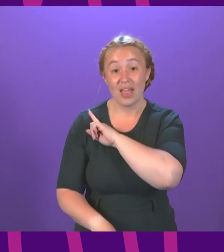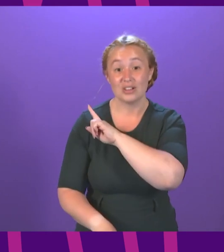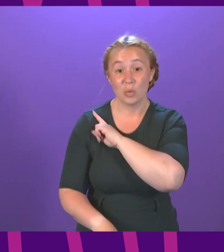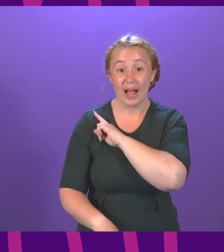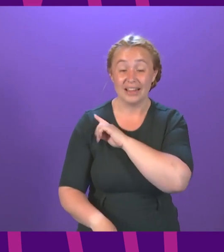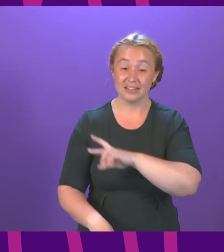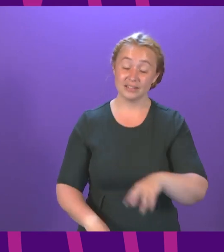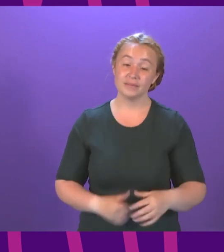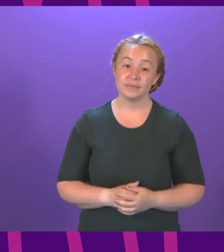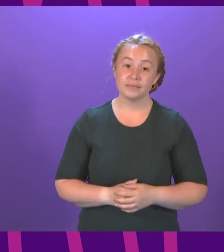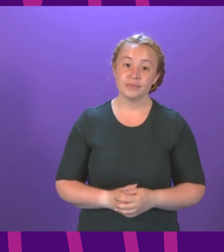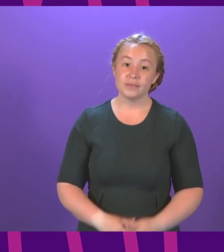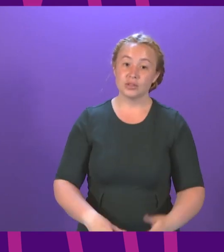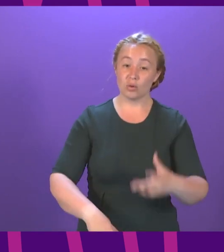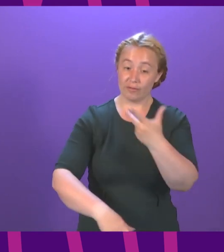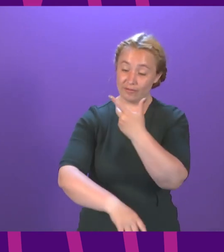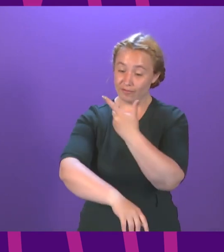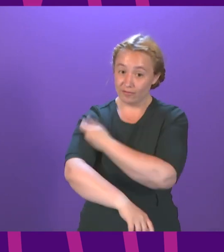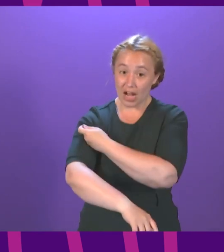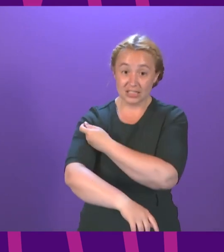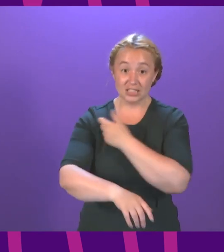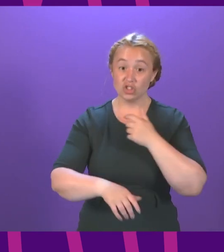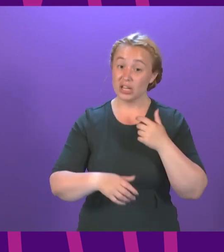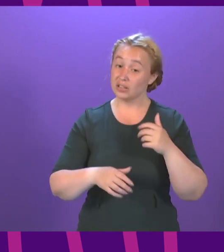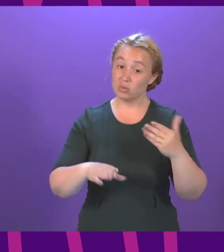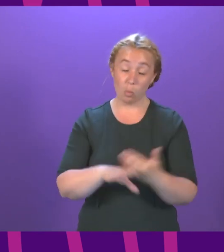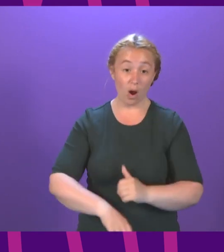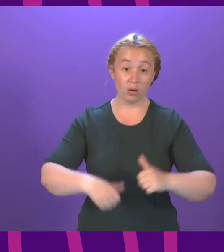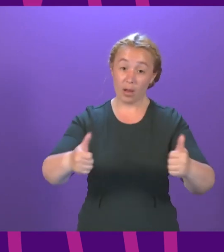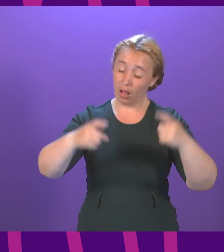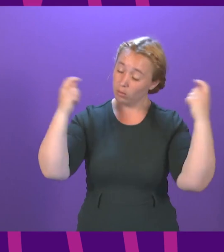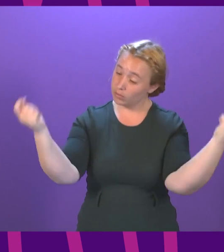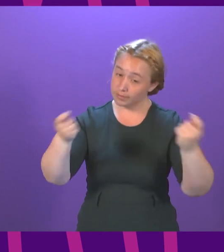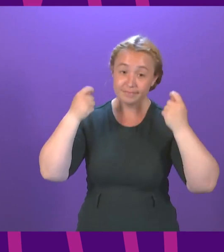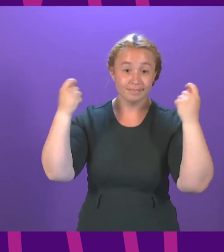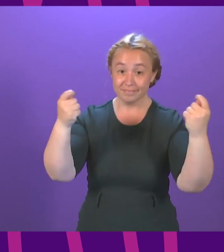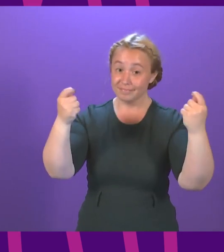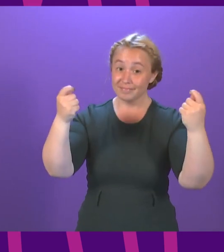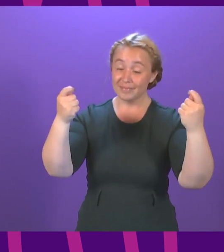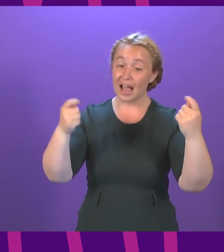allow. The vaccination programme is a shining success right now, and it offers us the way out